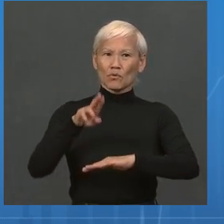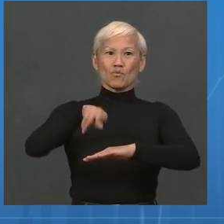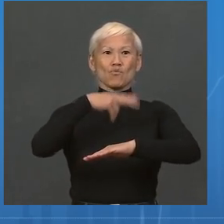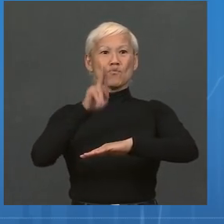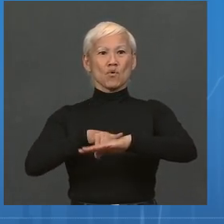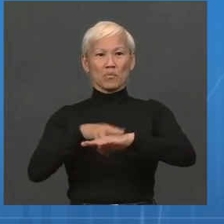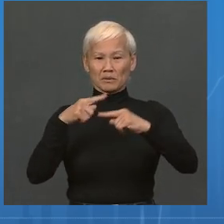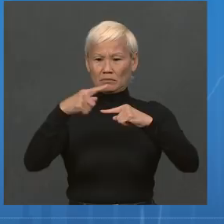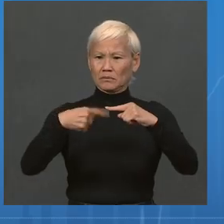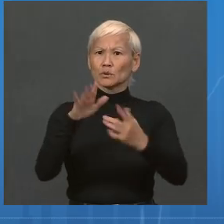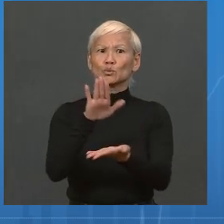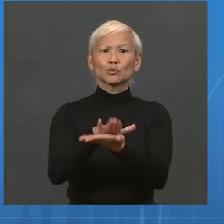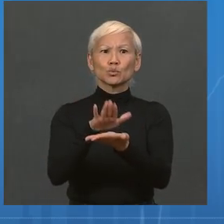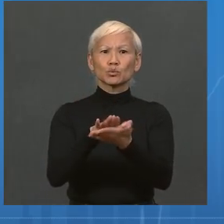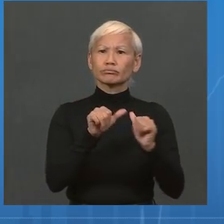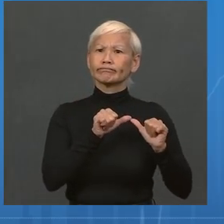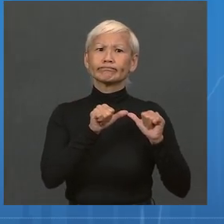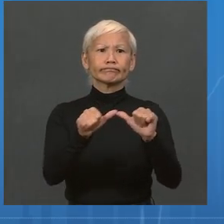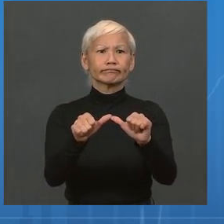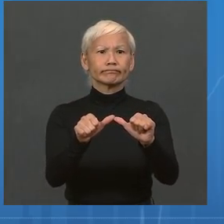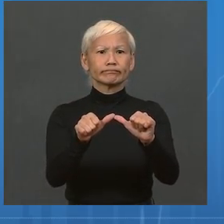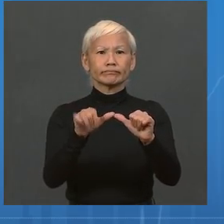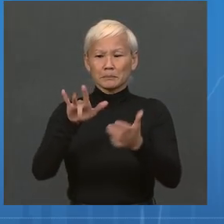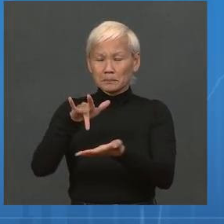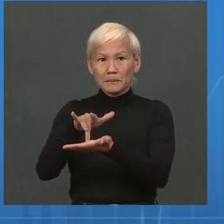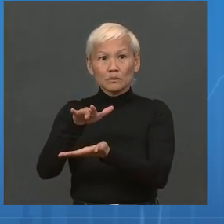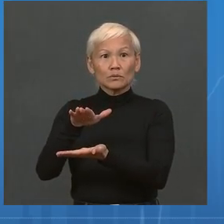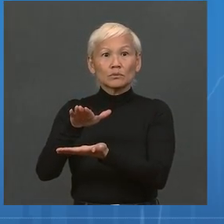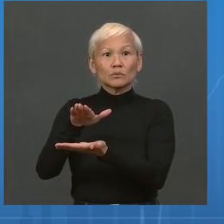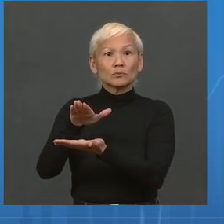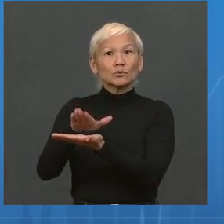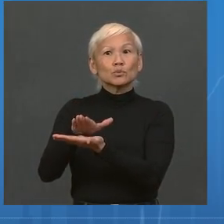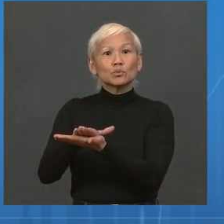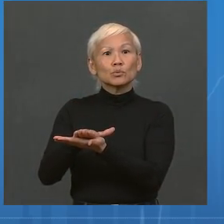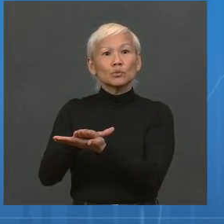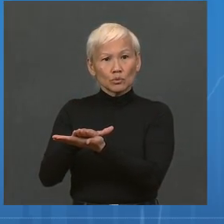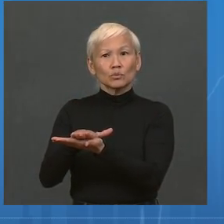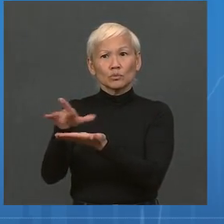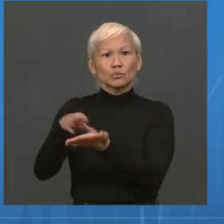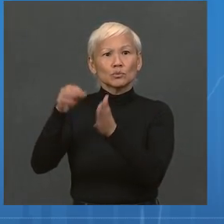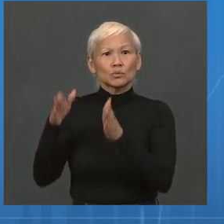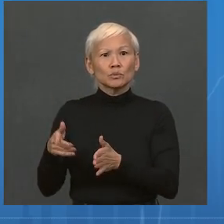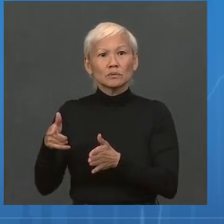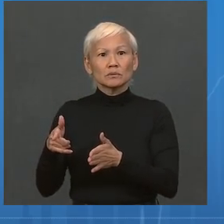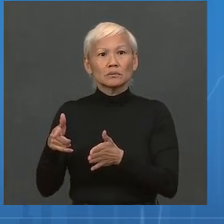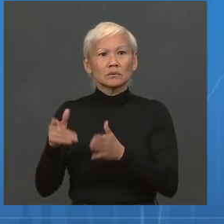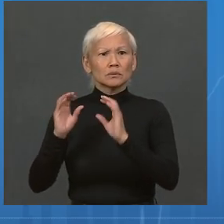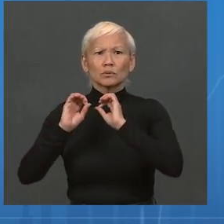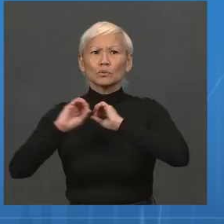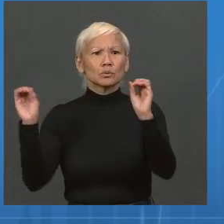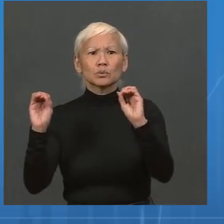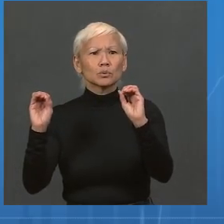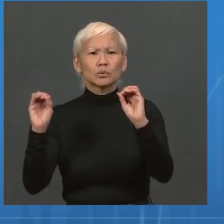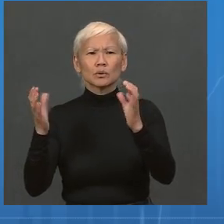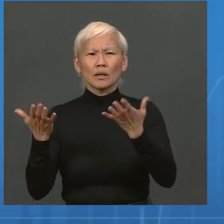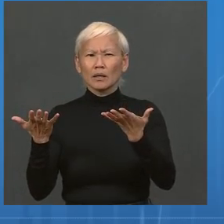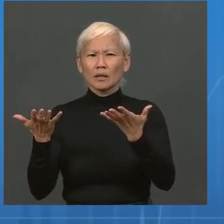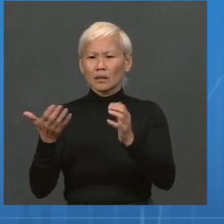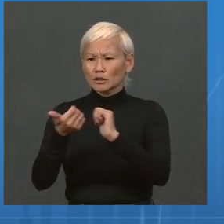who missed out on school sports and extracurricular activities. There are missed proms and homecomings, and too many missed graduations.